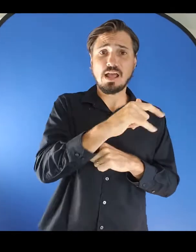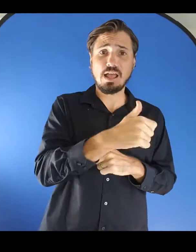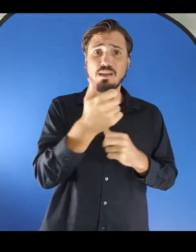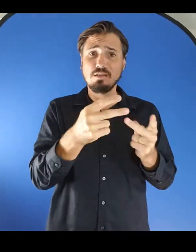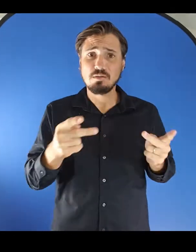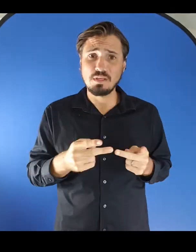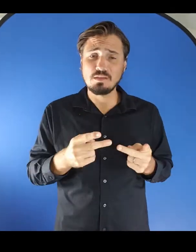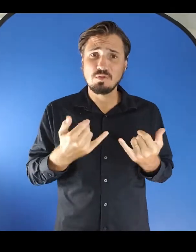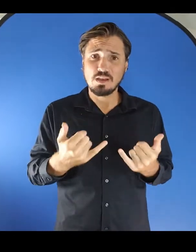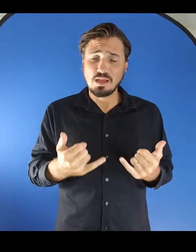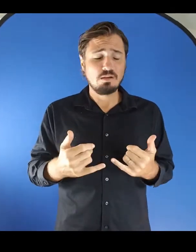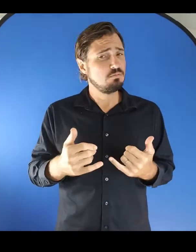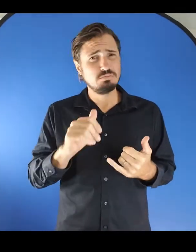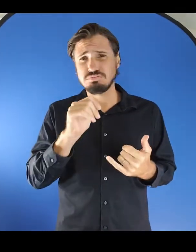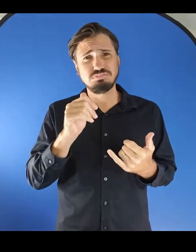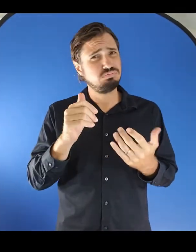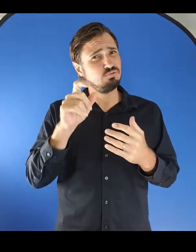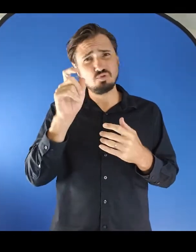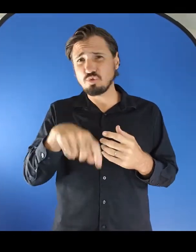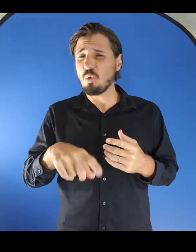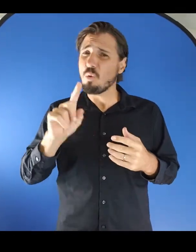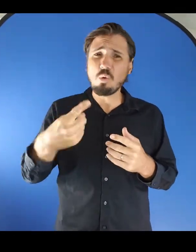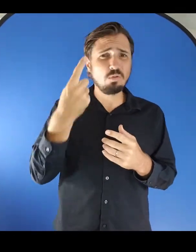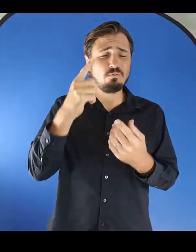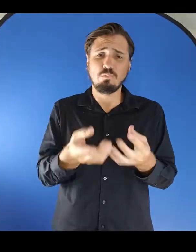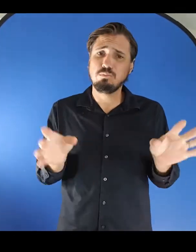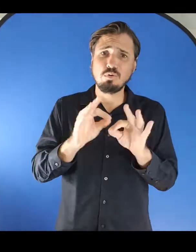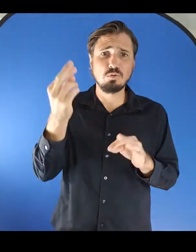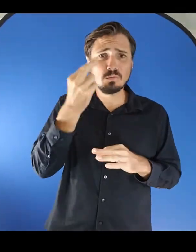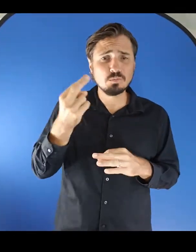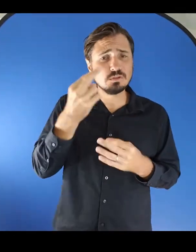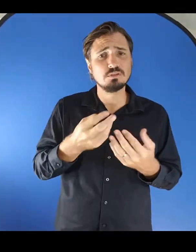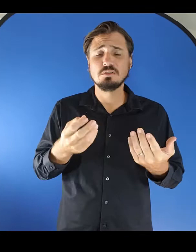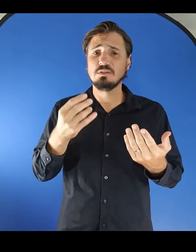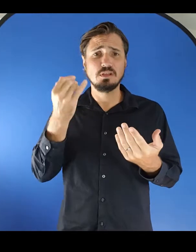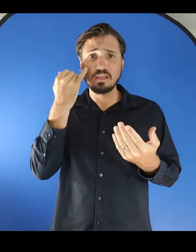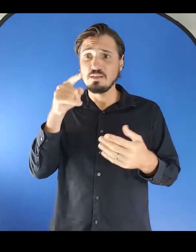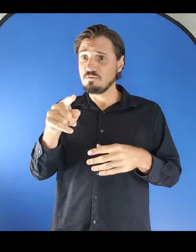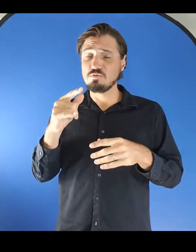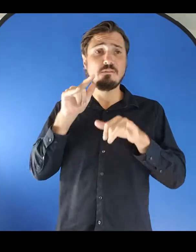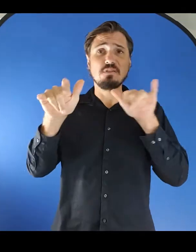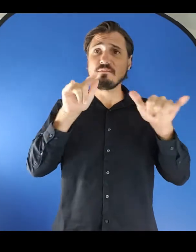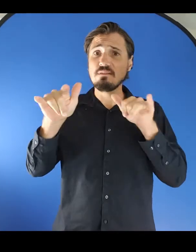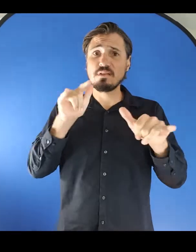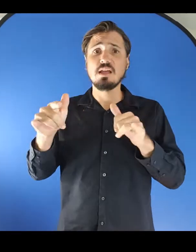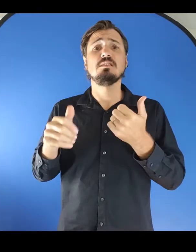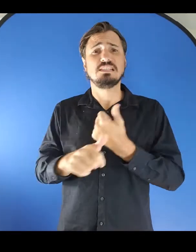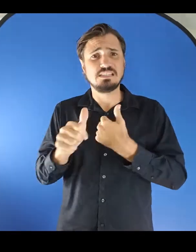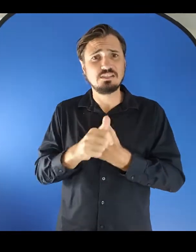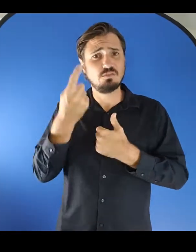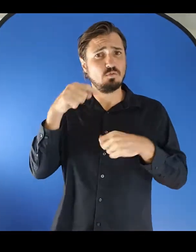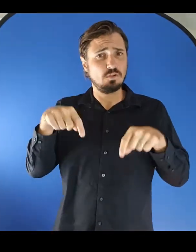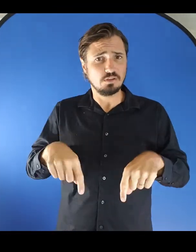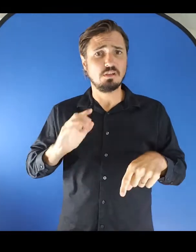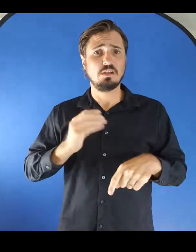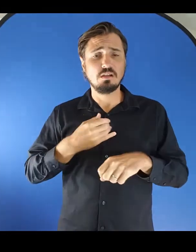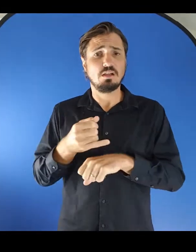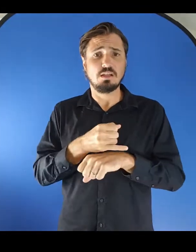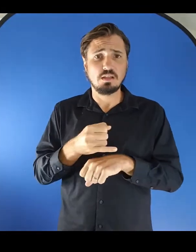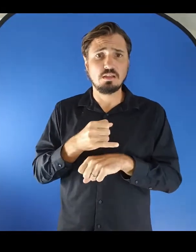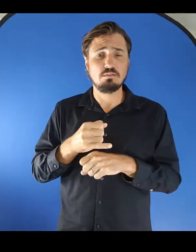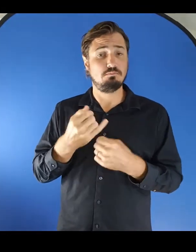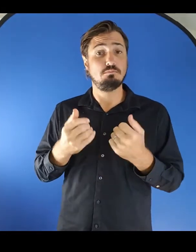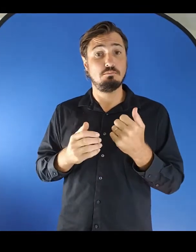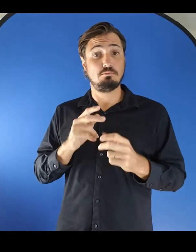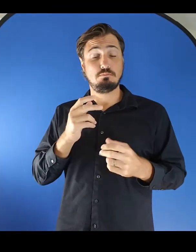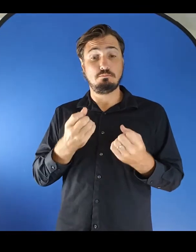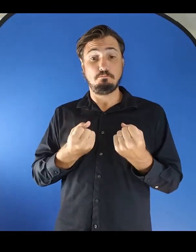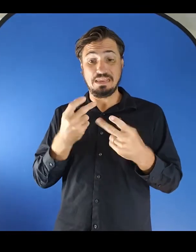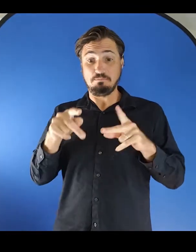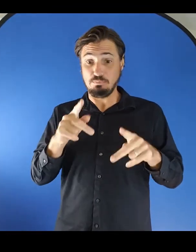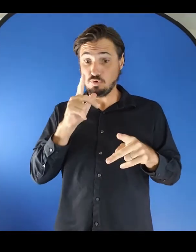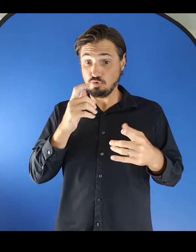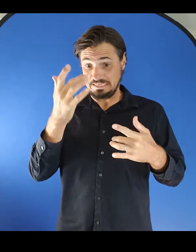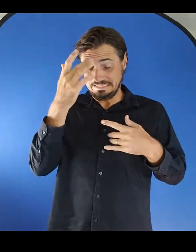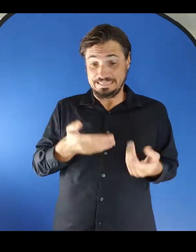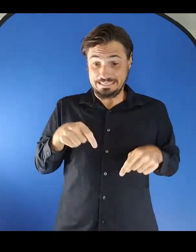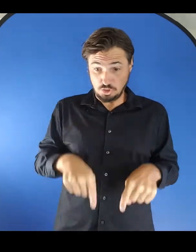I know it has been difficult for many to stay in place, but the more people travel, the more we put our island at risk. Majority of our cases here on Kaua‘i came from residents who traveled and